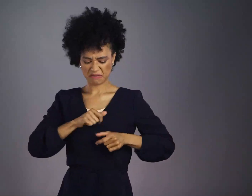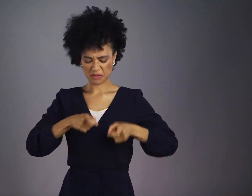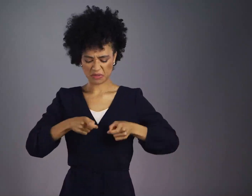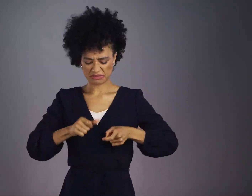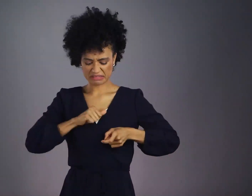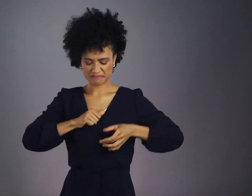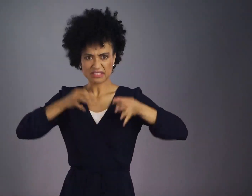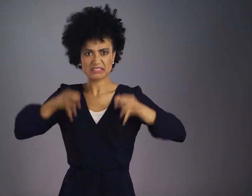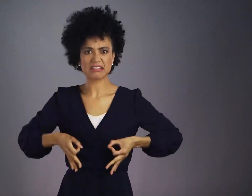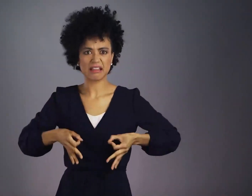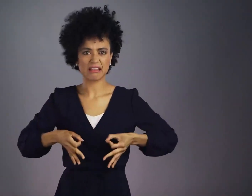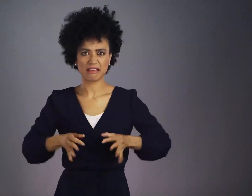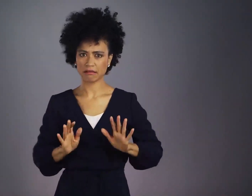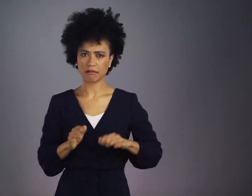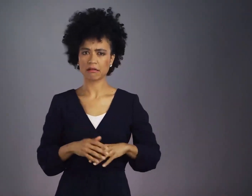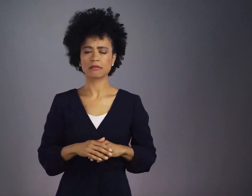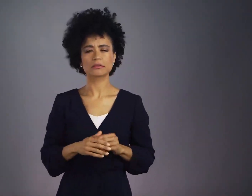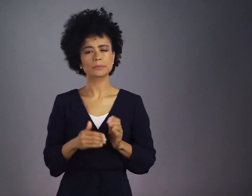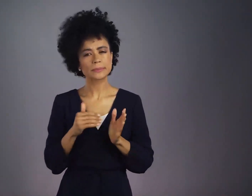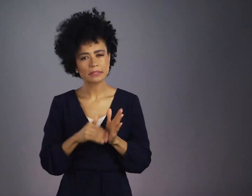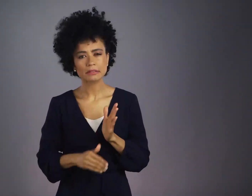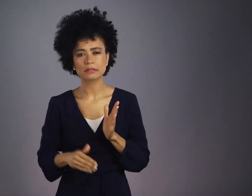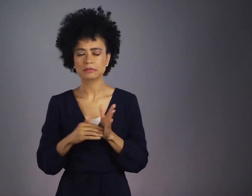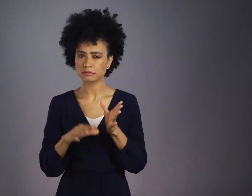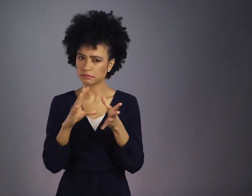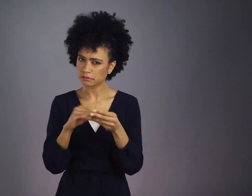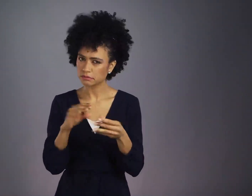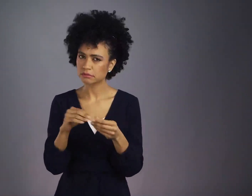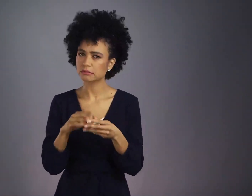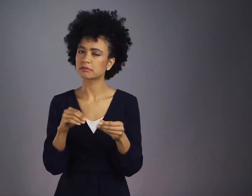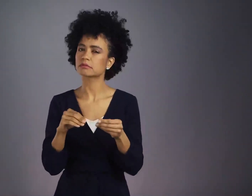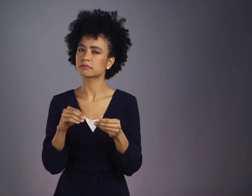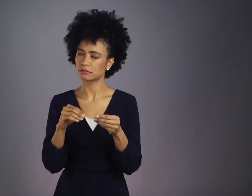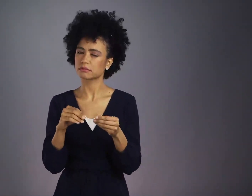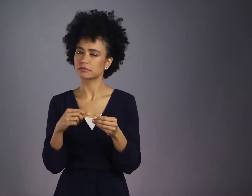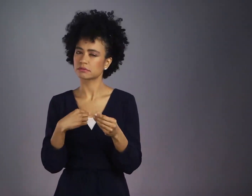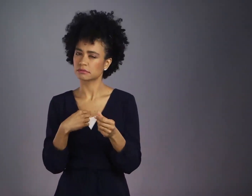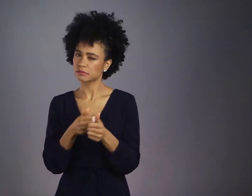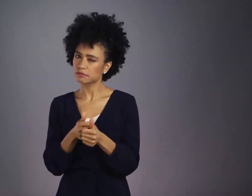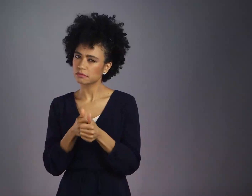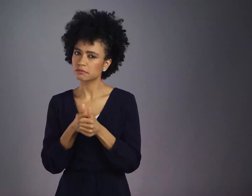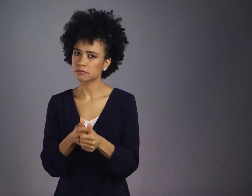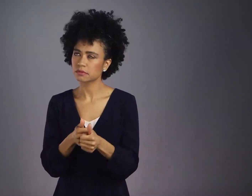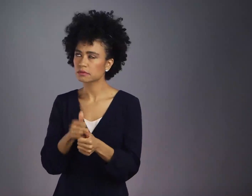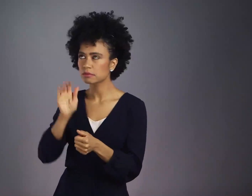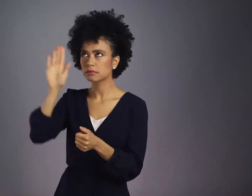humbly saying to ourselves many times each day “Thy will be done.’’